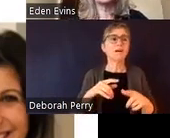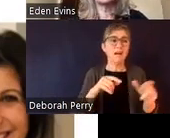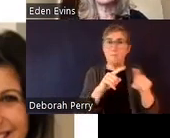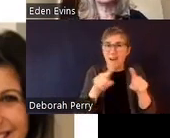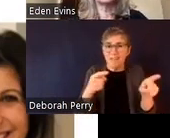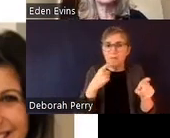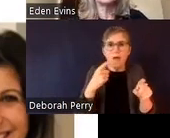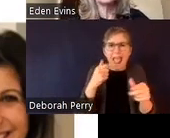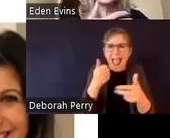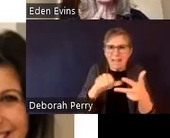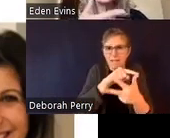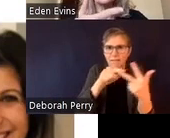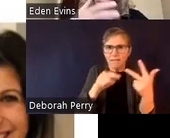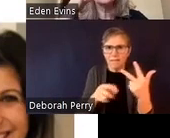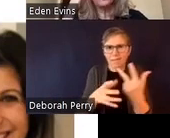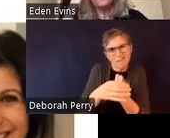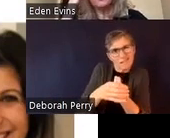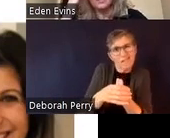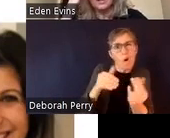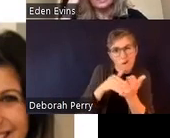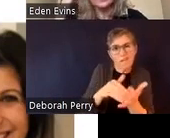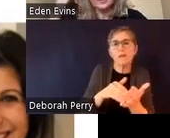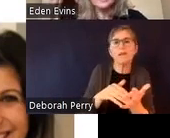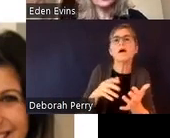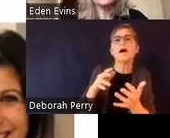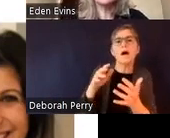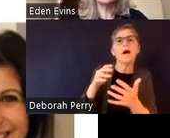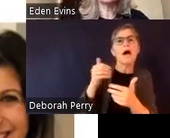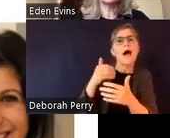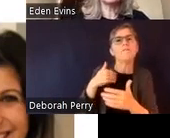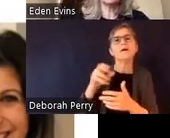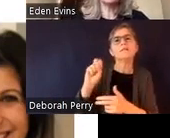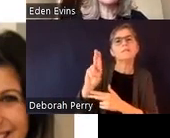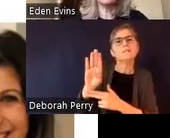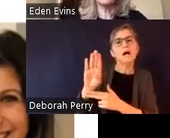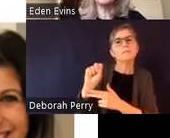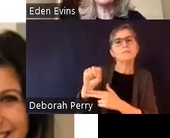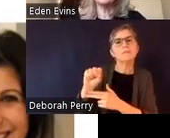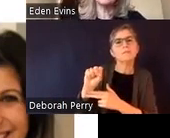associated with essentially subsyndromal psychiatric symptoms in young people.